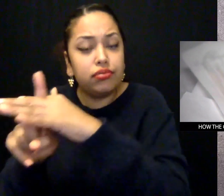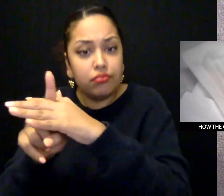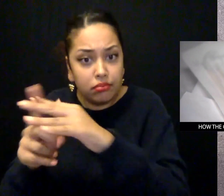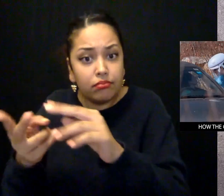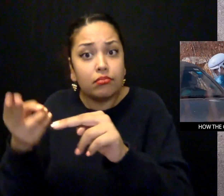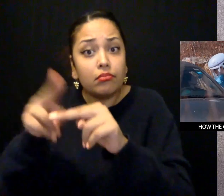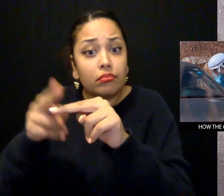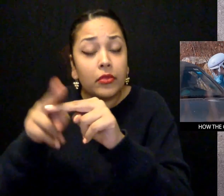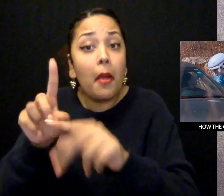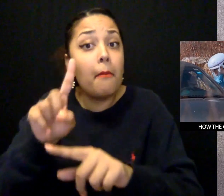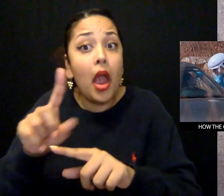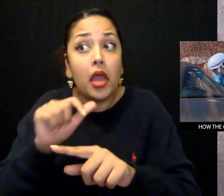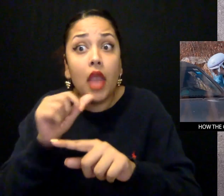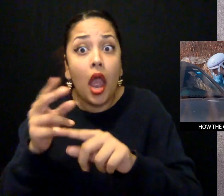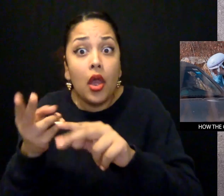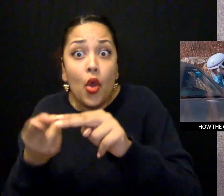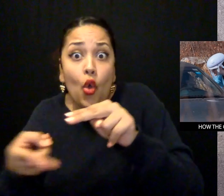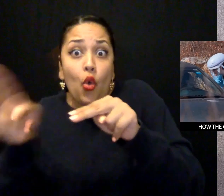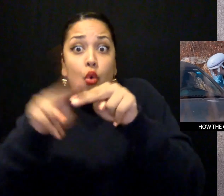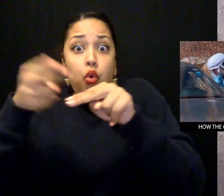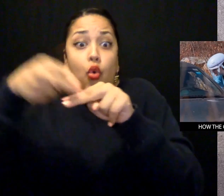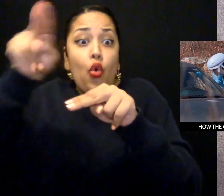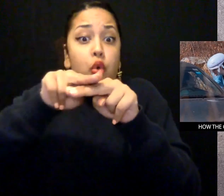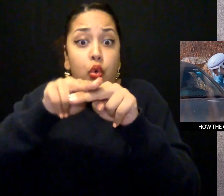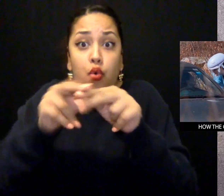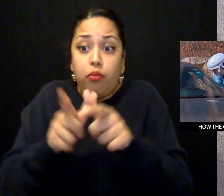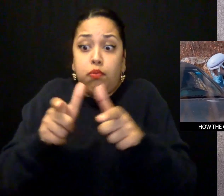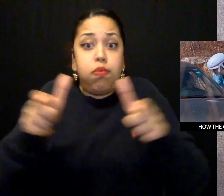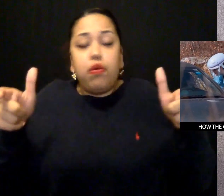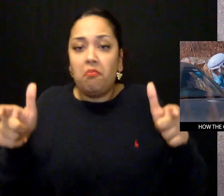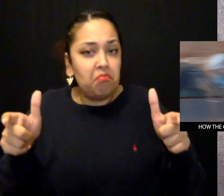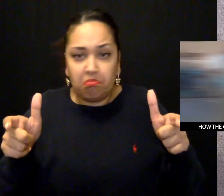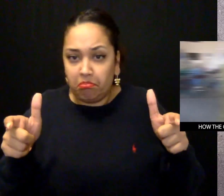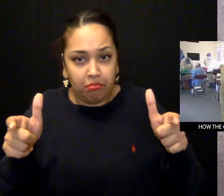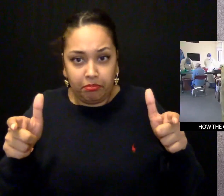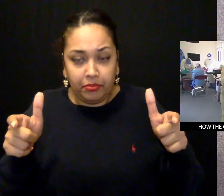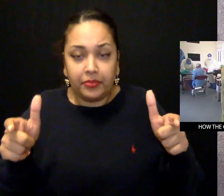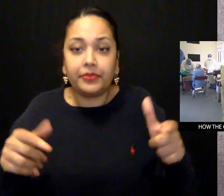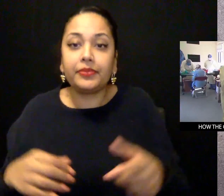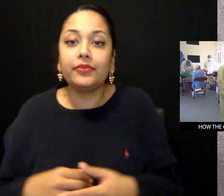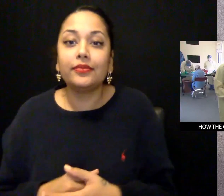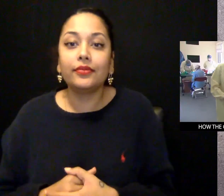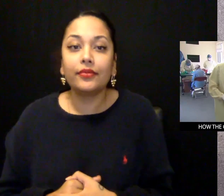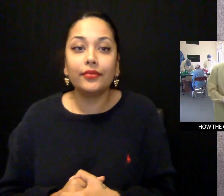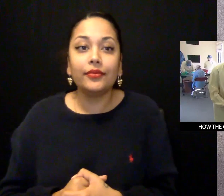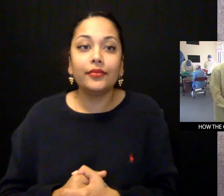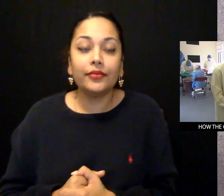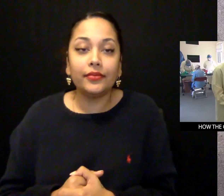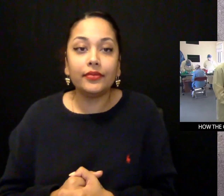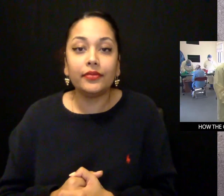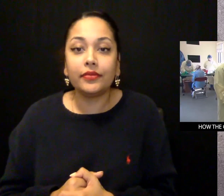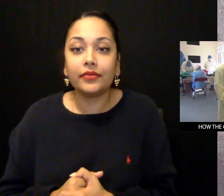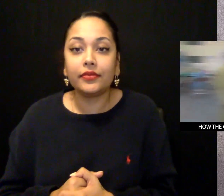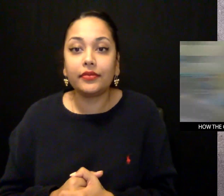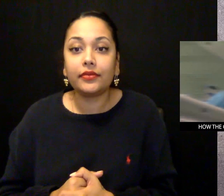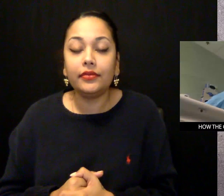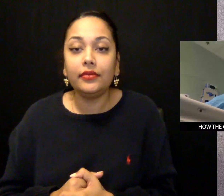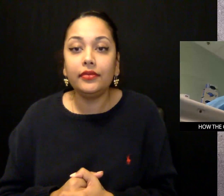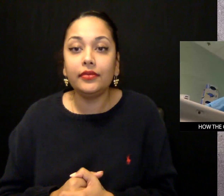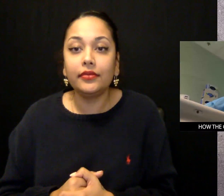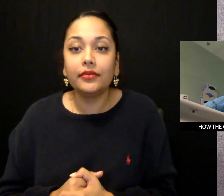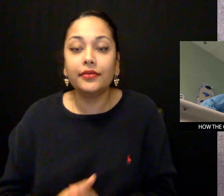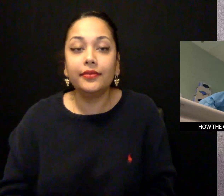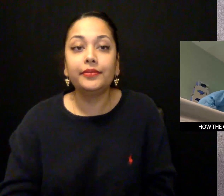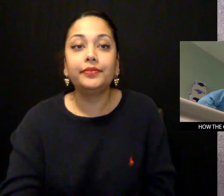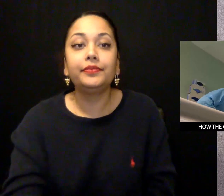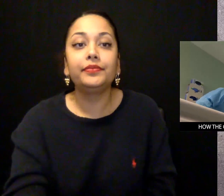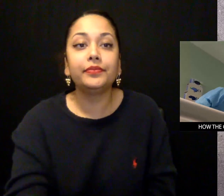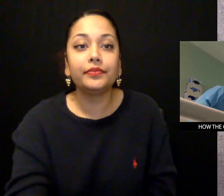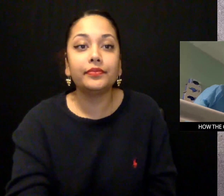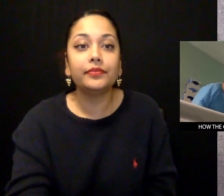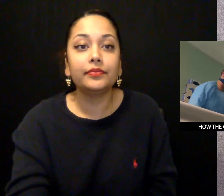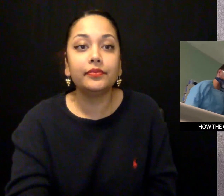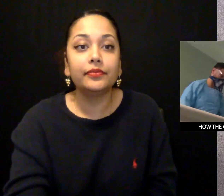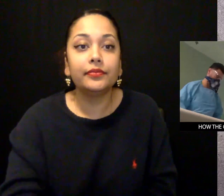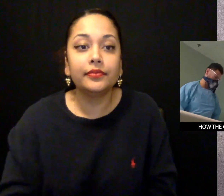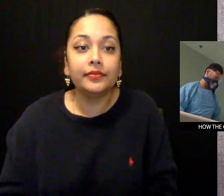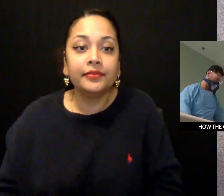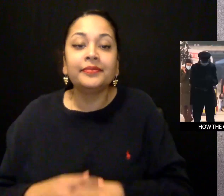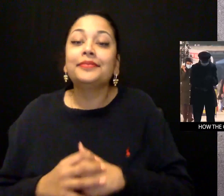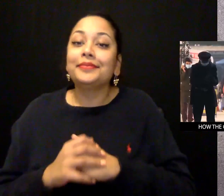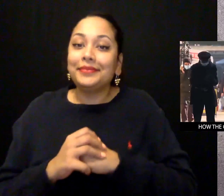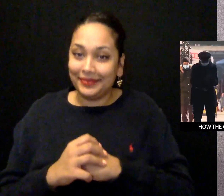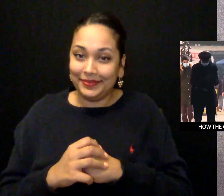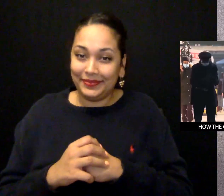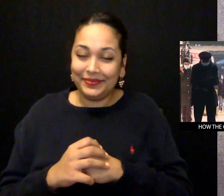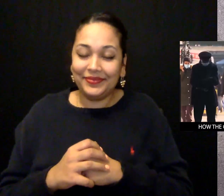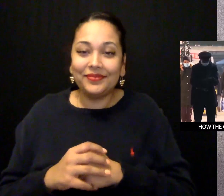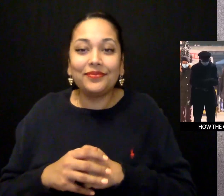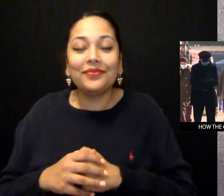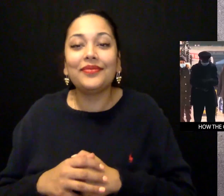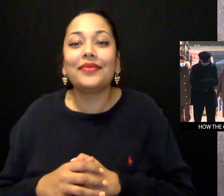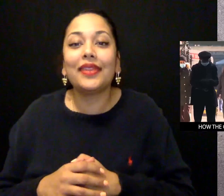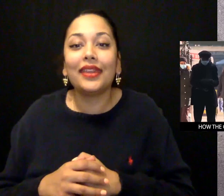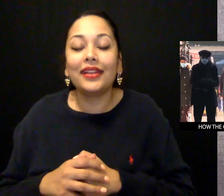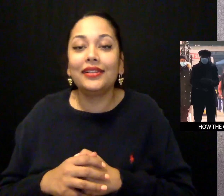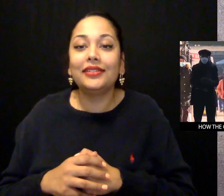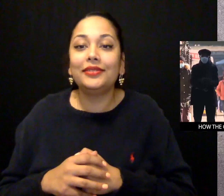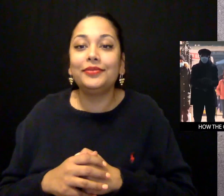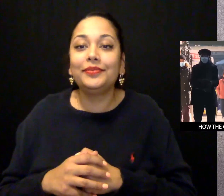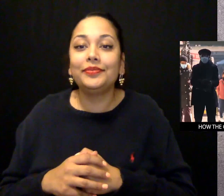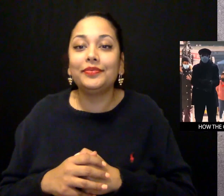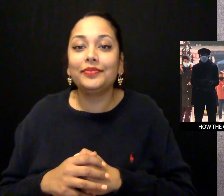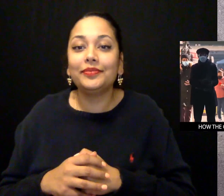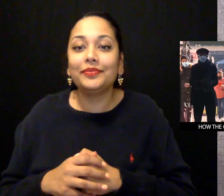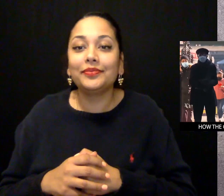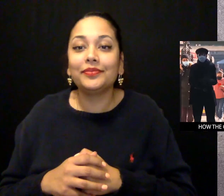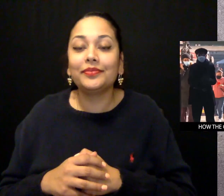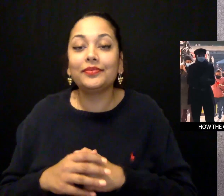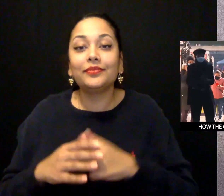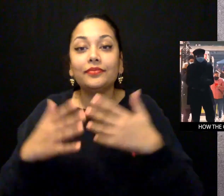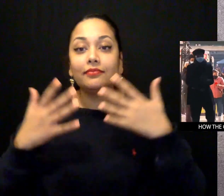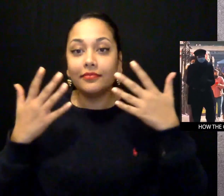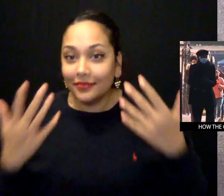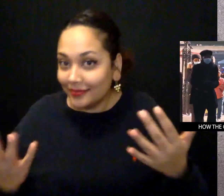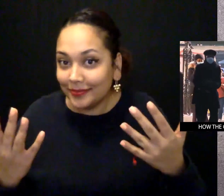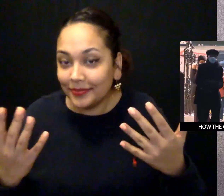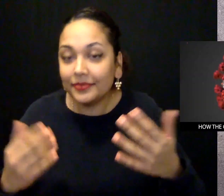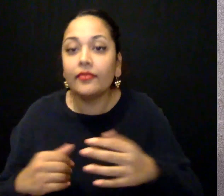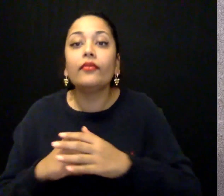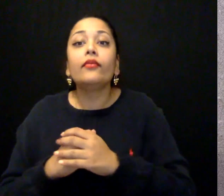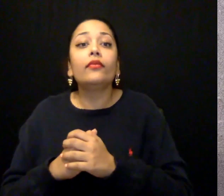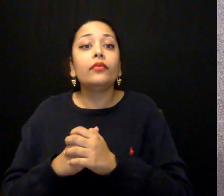but it is not affecting a significant number of people